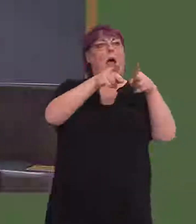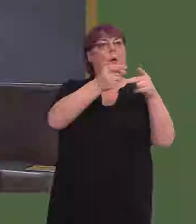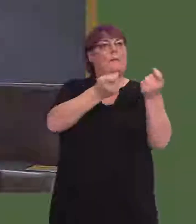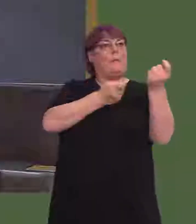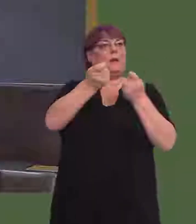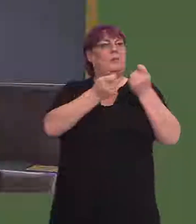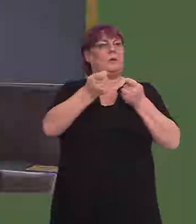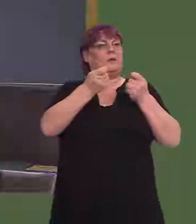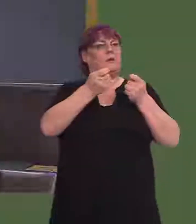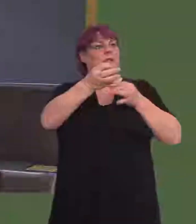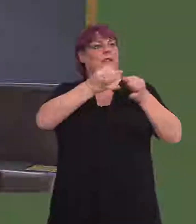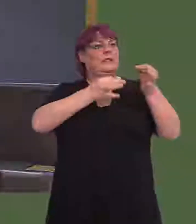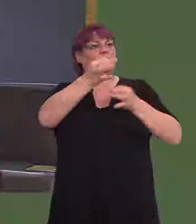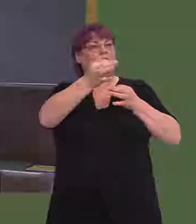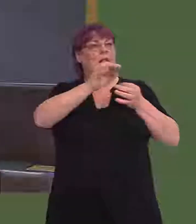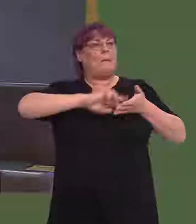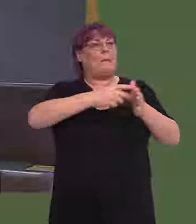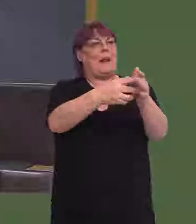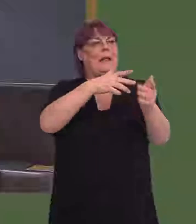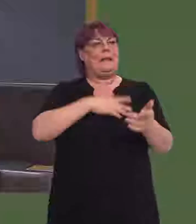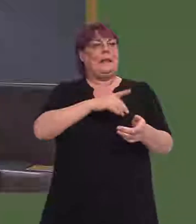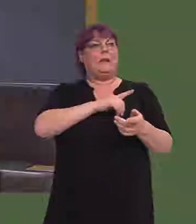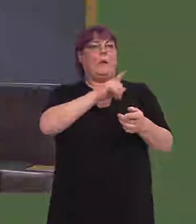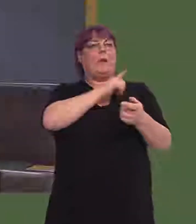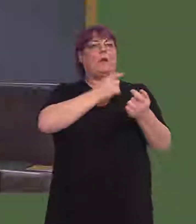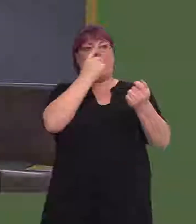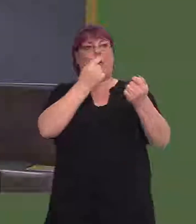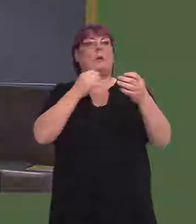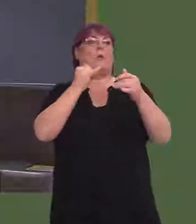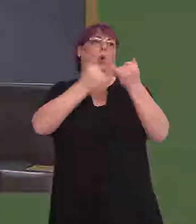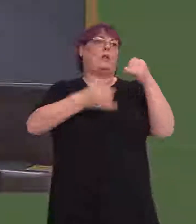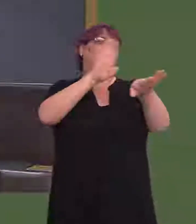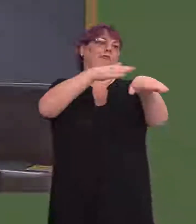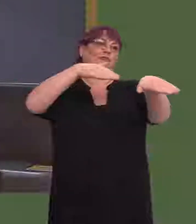to manage potential congestion resulting from delays in ports.'